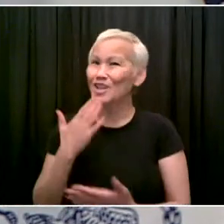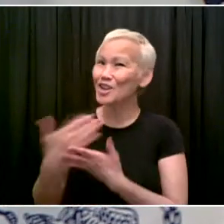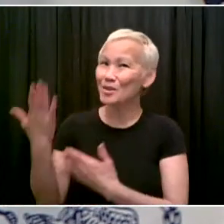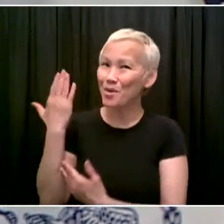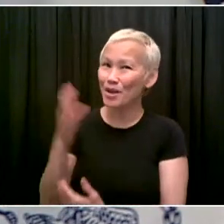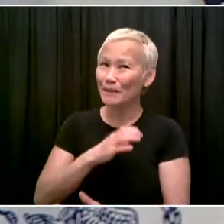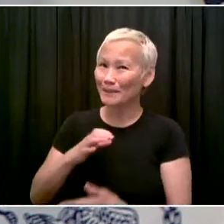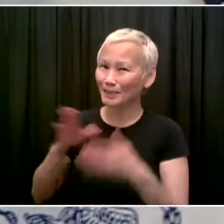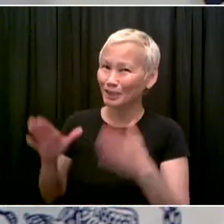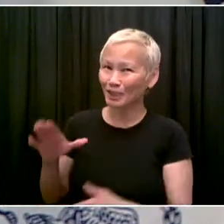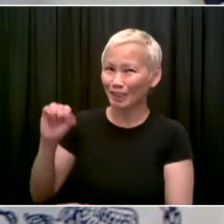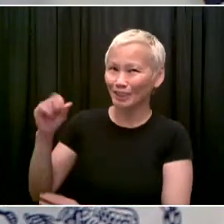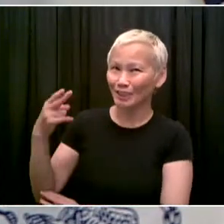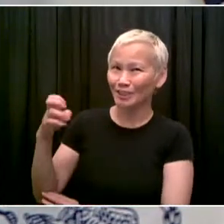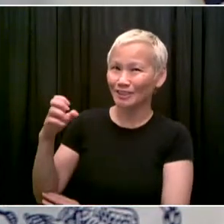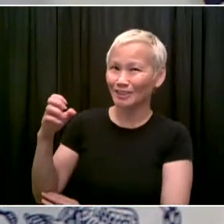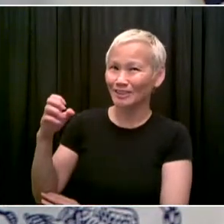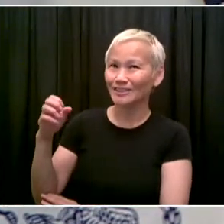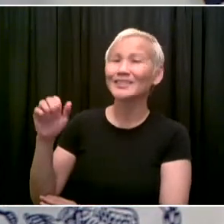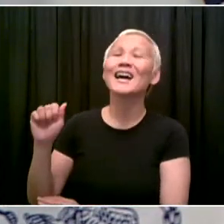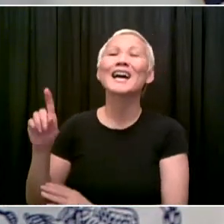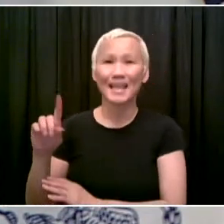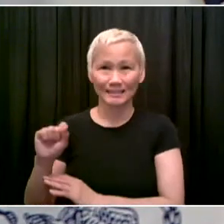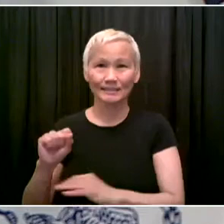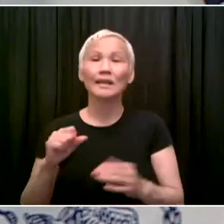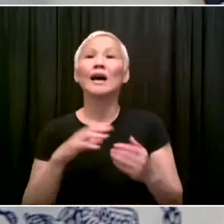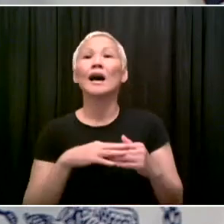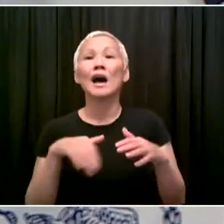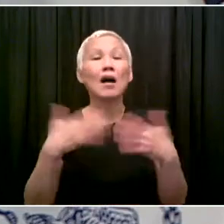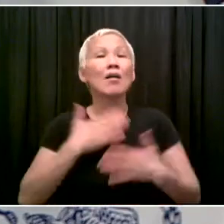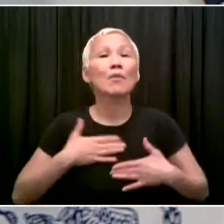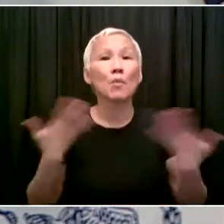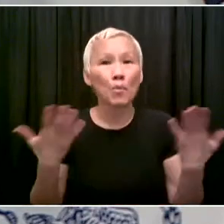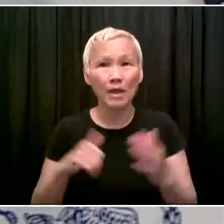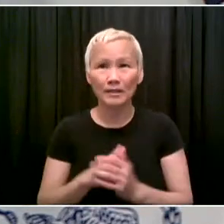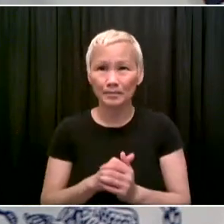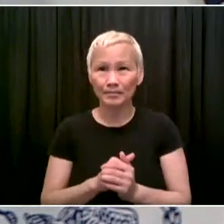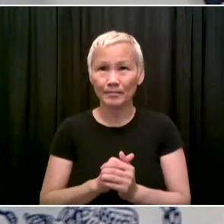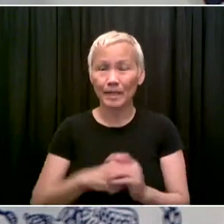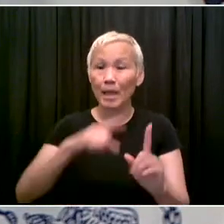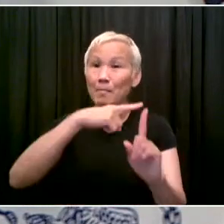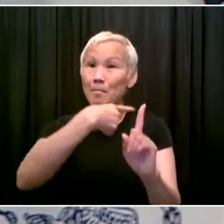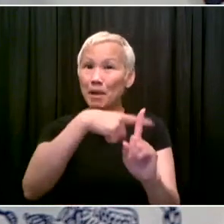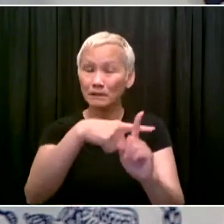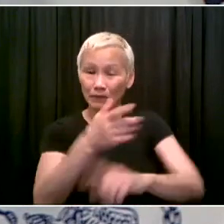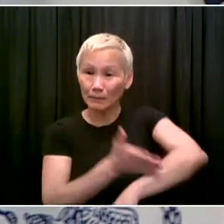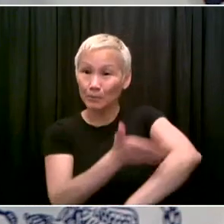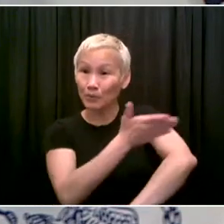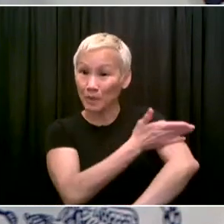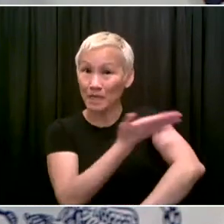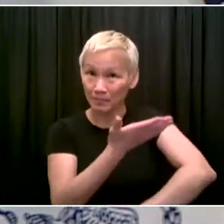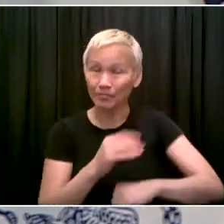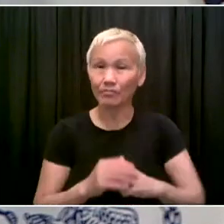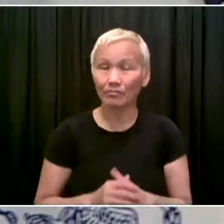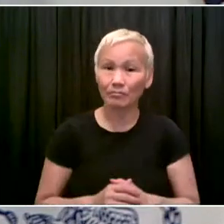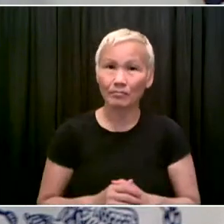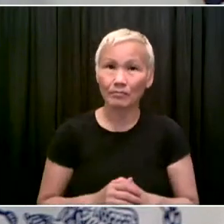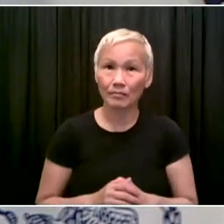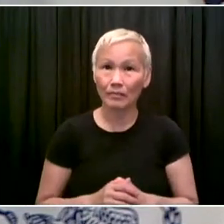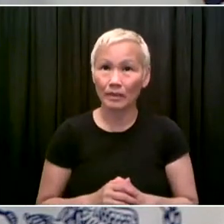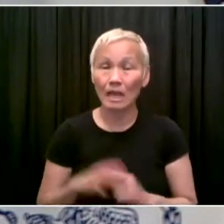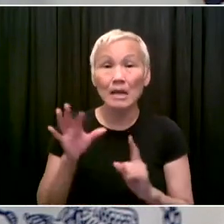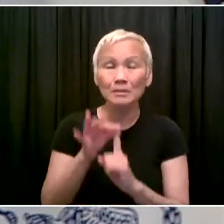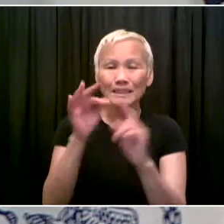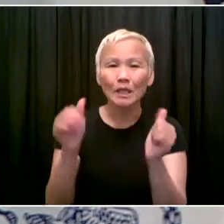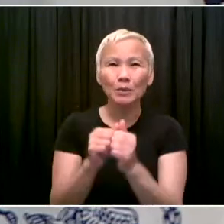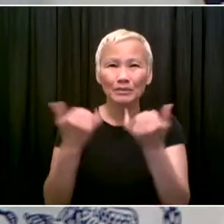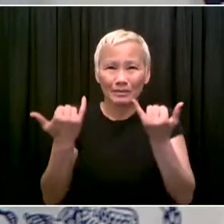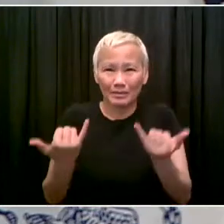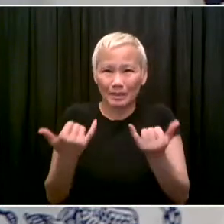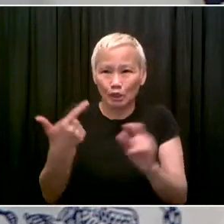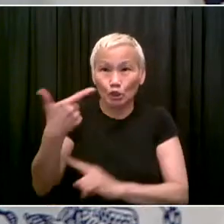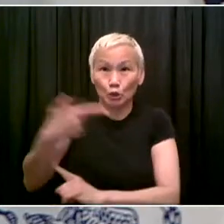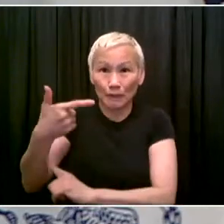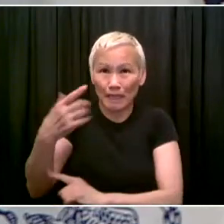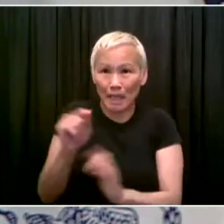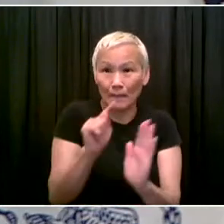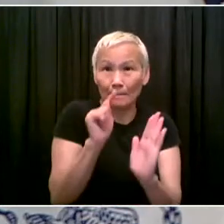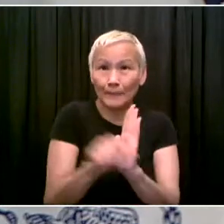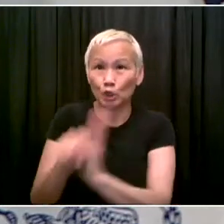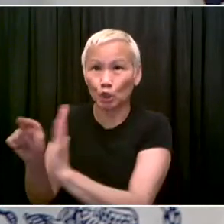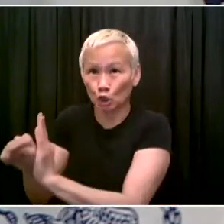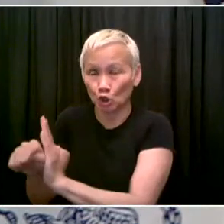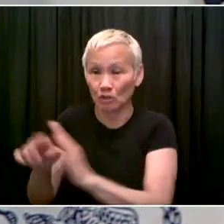ADRIAN ADAMS.